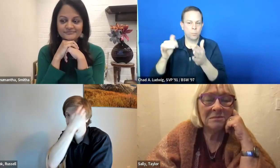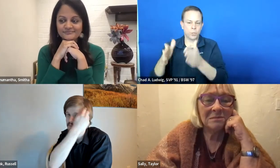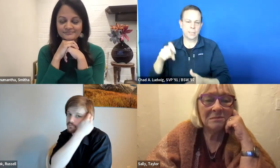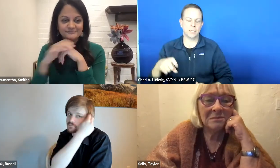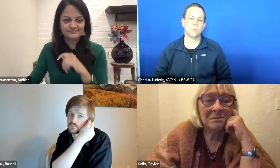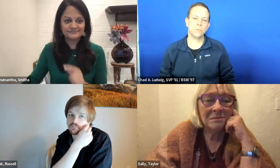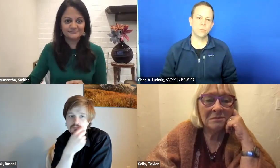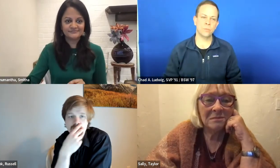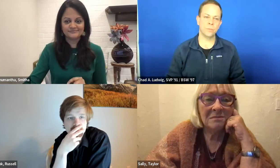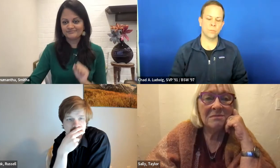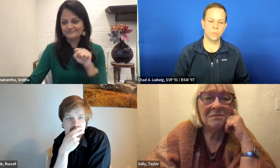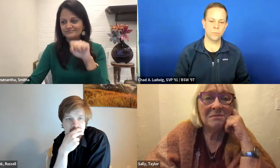You don't know what the needs might be.